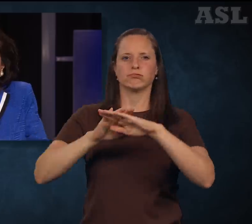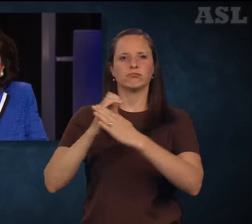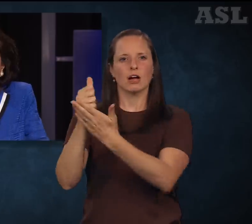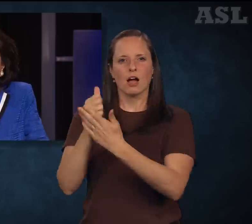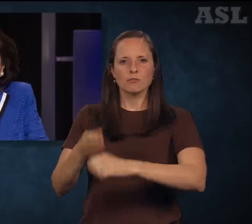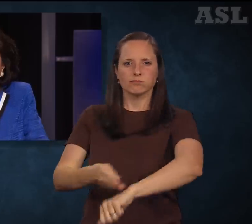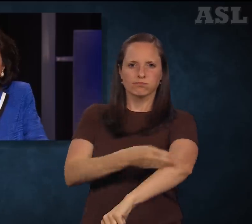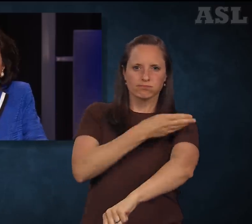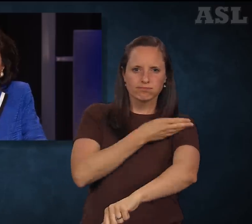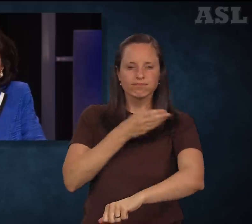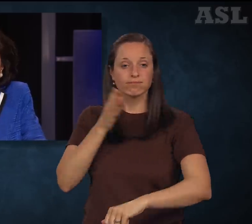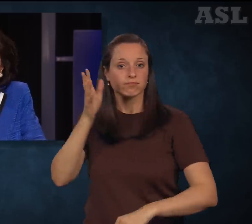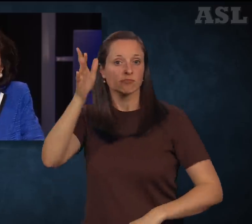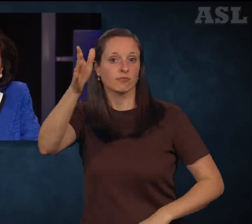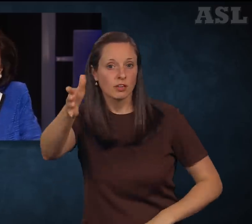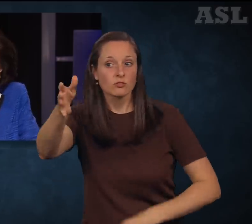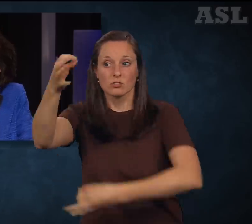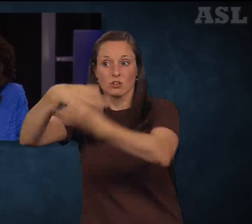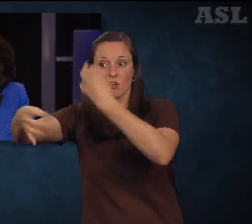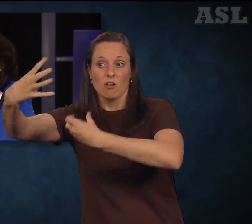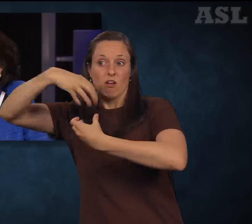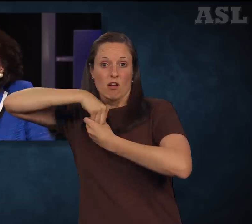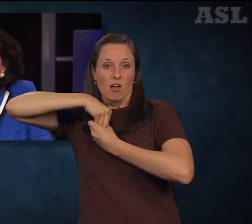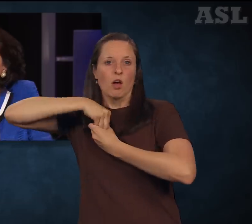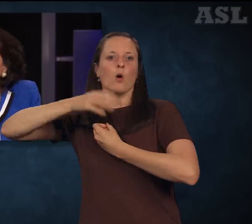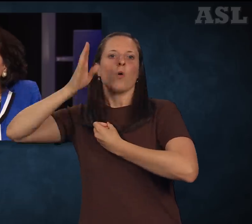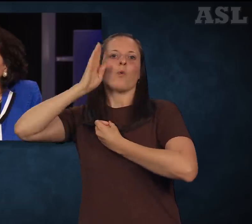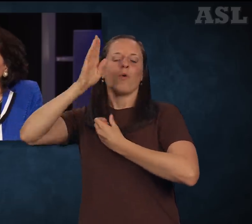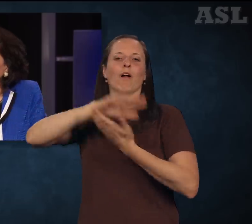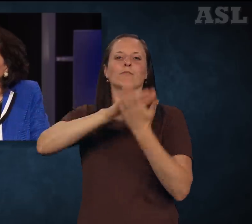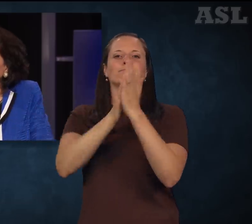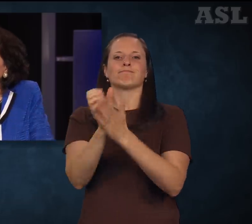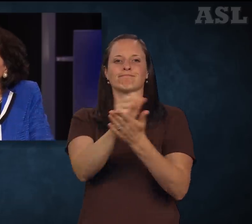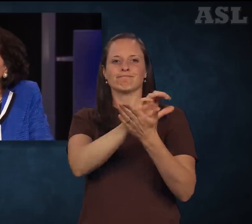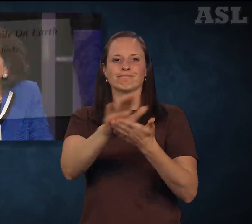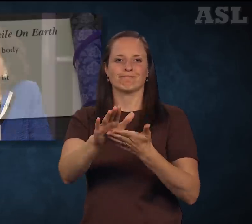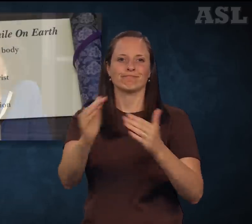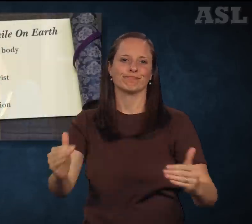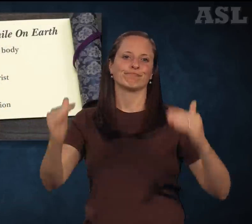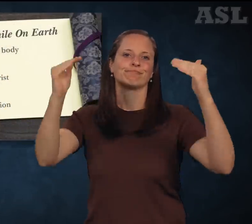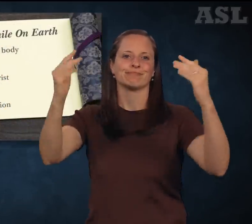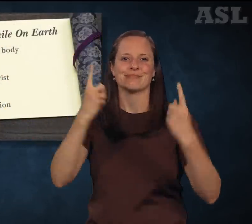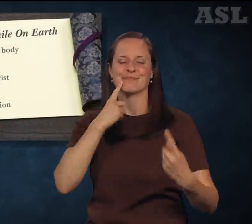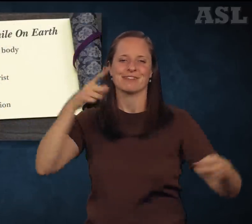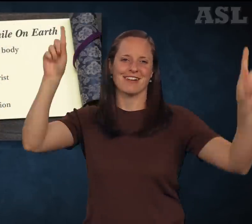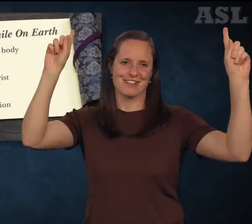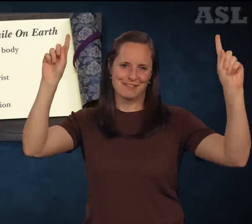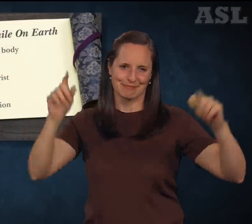EXALTED THROUGH THE ATONEMENT OF JESUS CHRIST. NOW, HERE IS A FIFTH ITEM ON